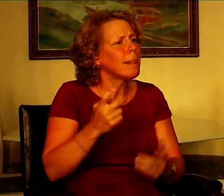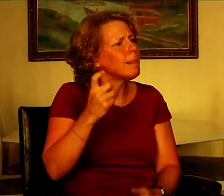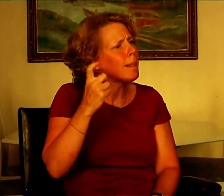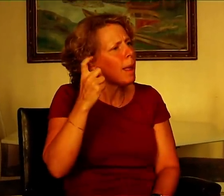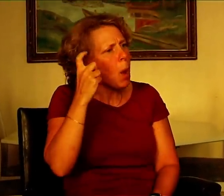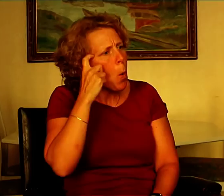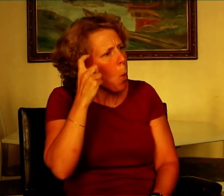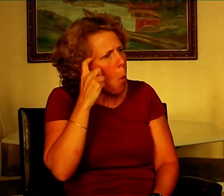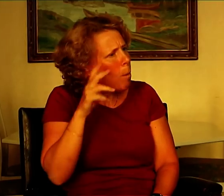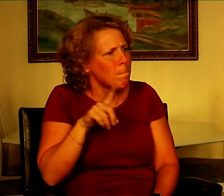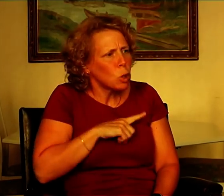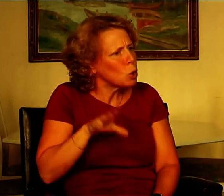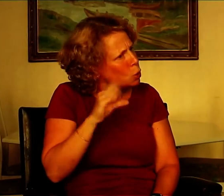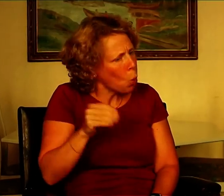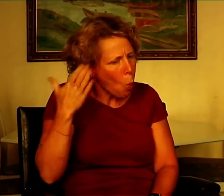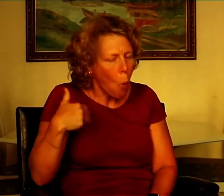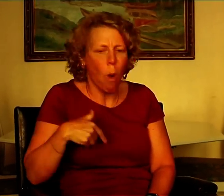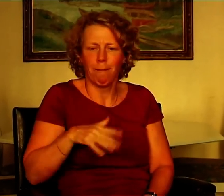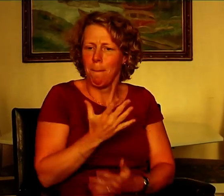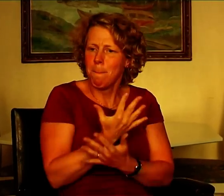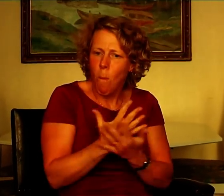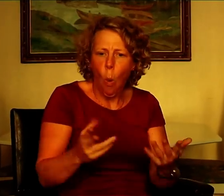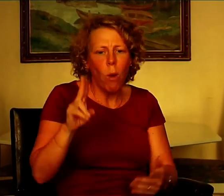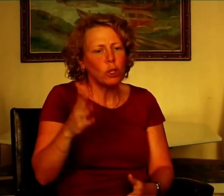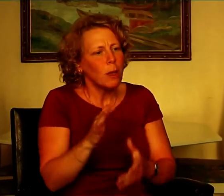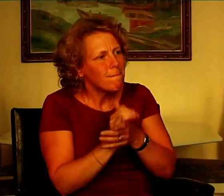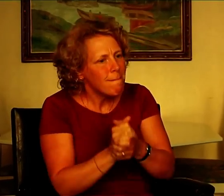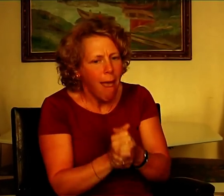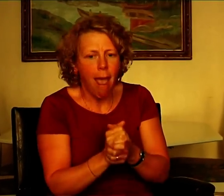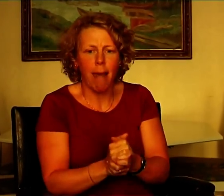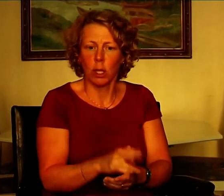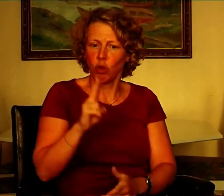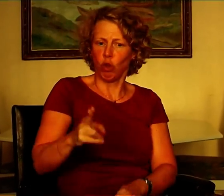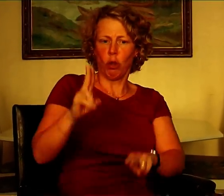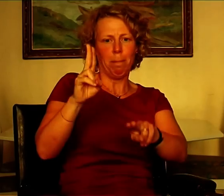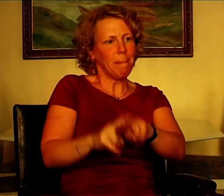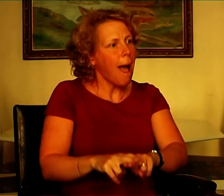I wasn't wise at all by then. I had many new friends, it was a new